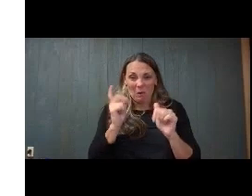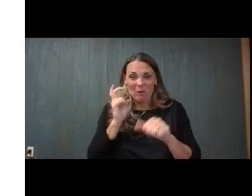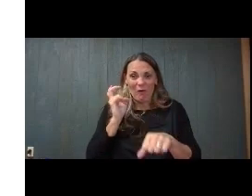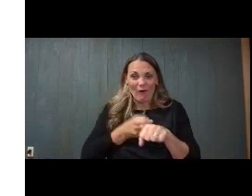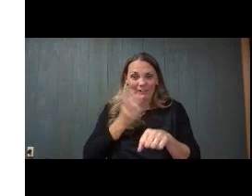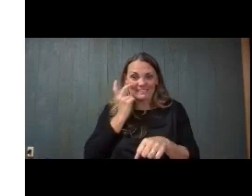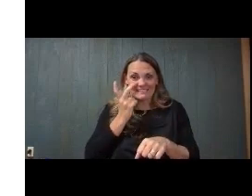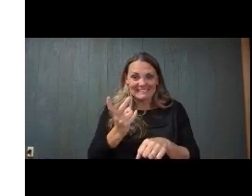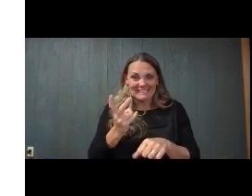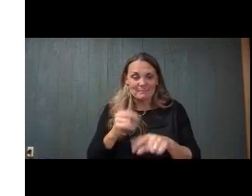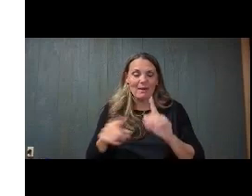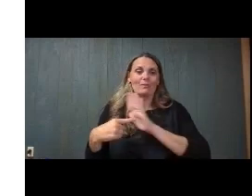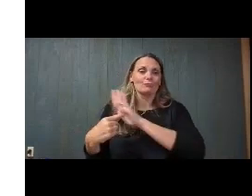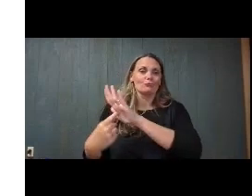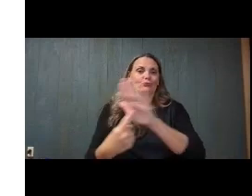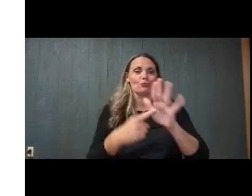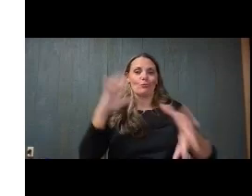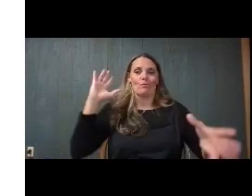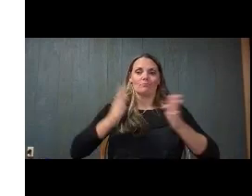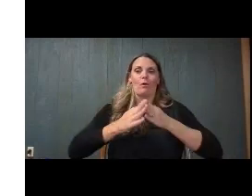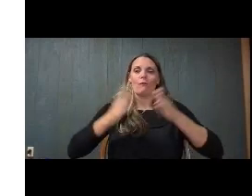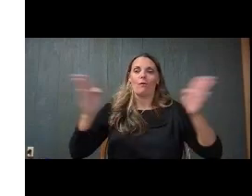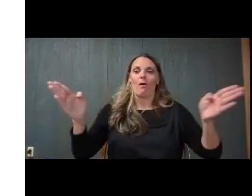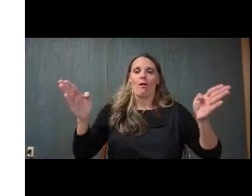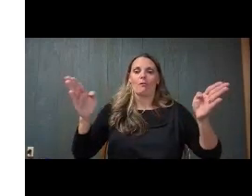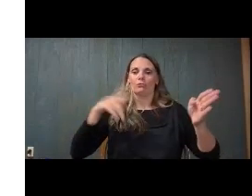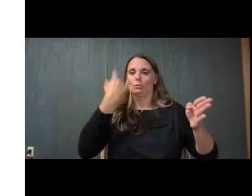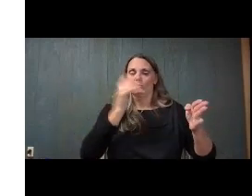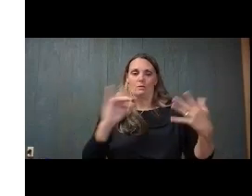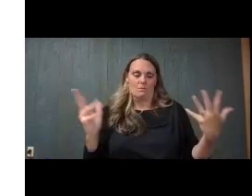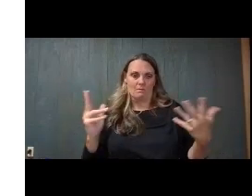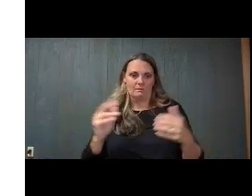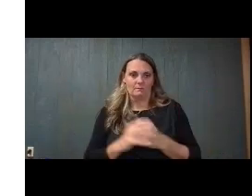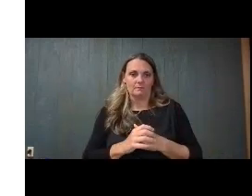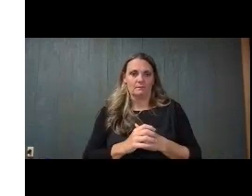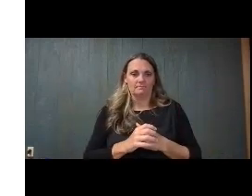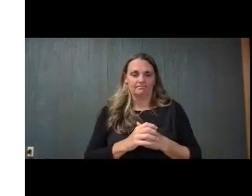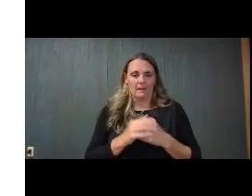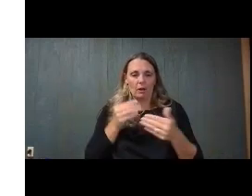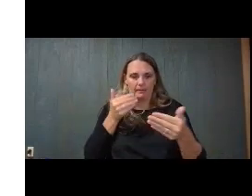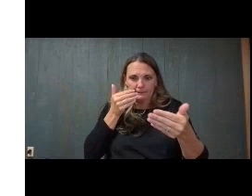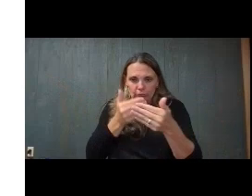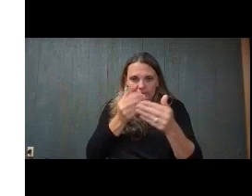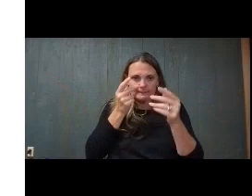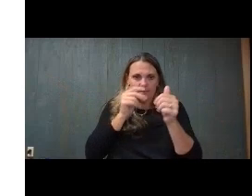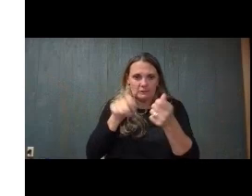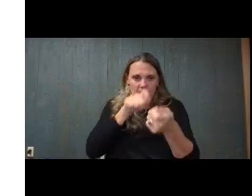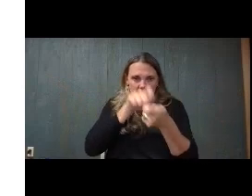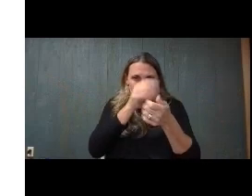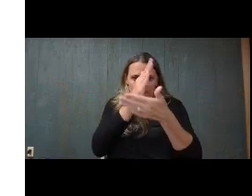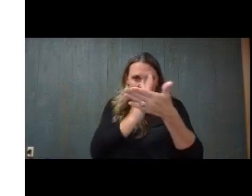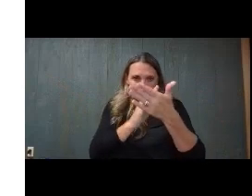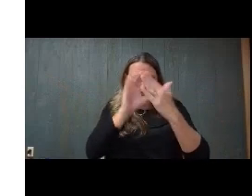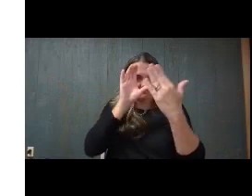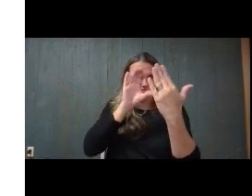I wanted to show you overall what it would look like. We'll zoom in and look at specific sections here in a second,